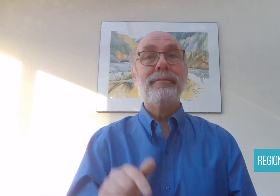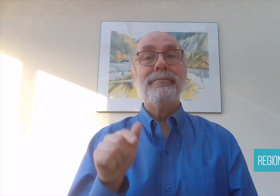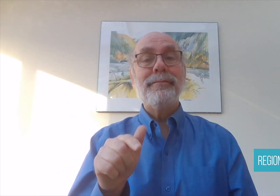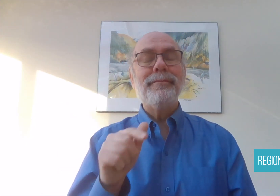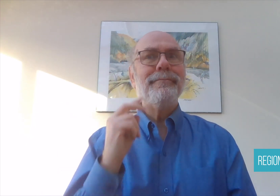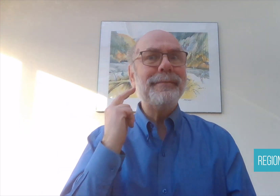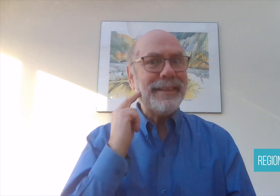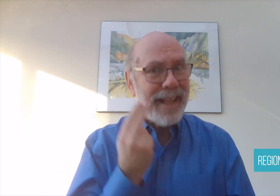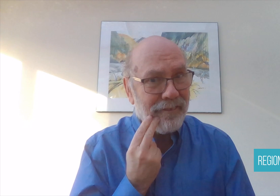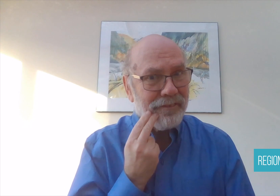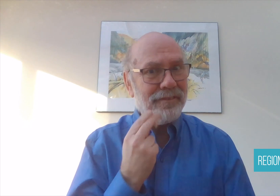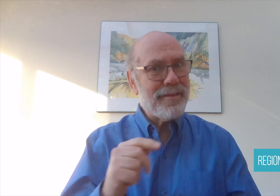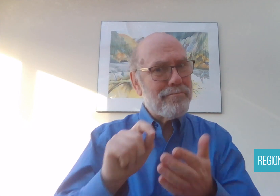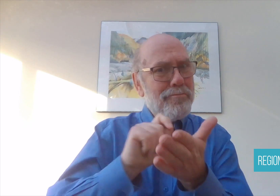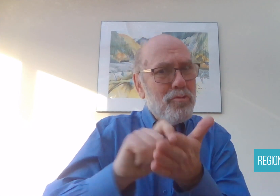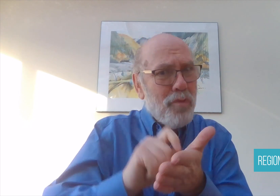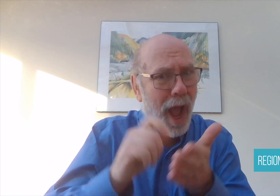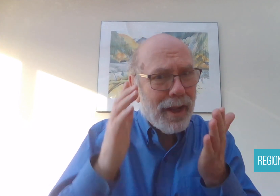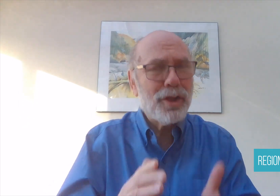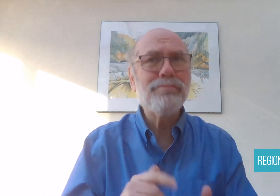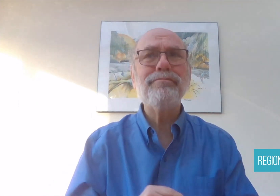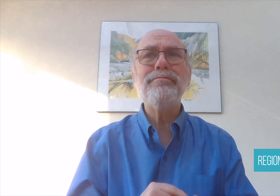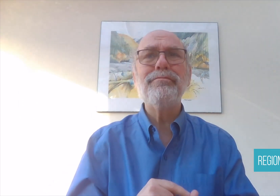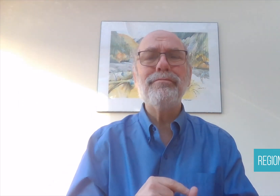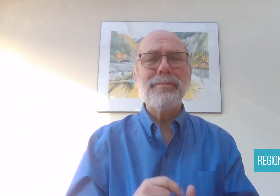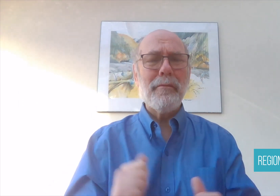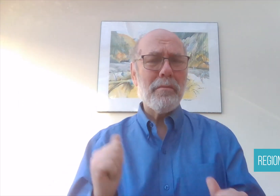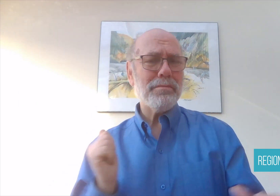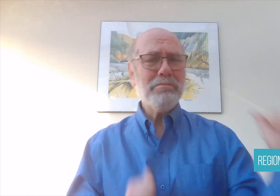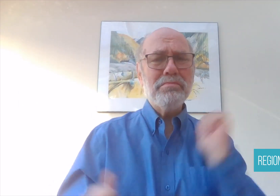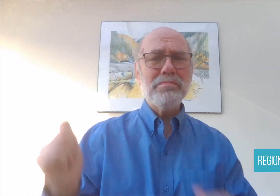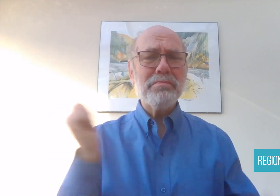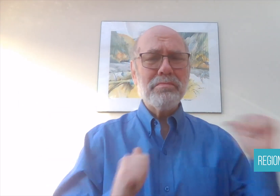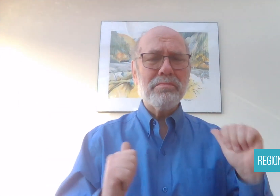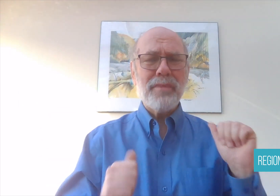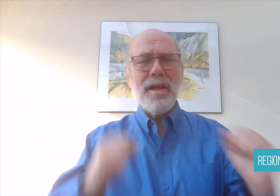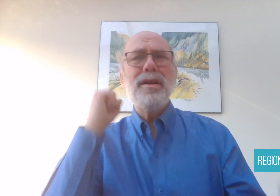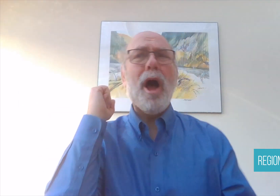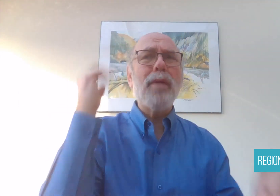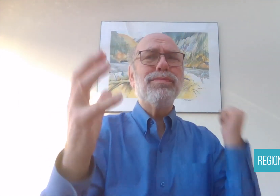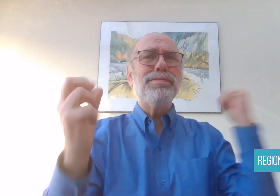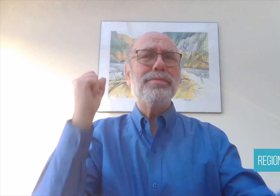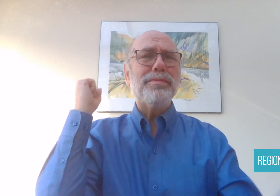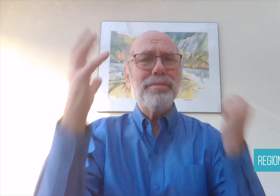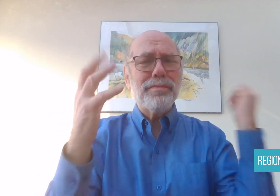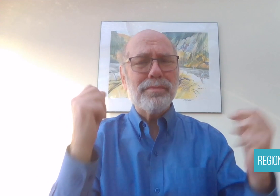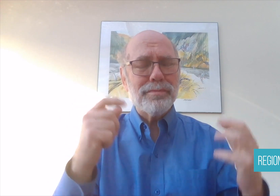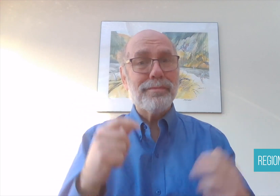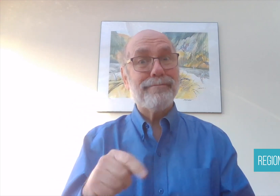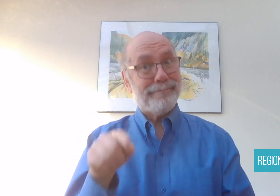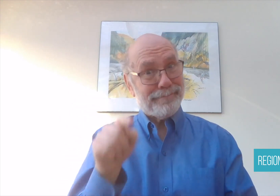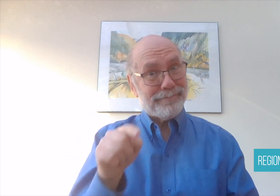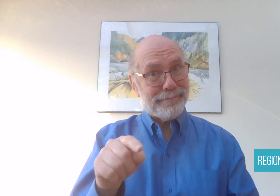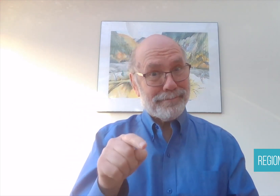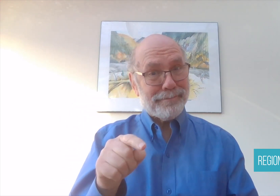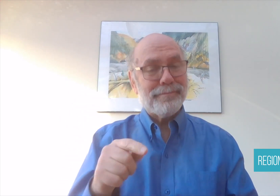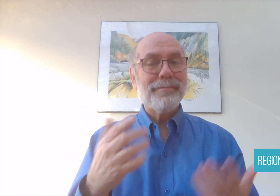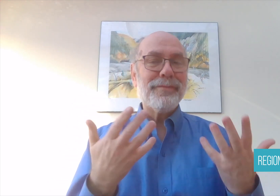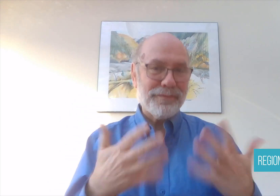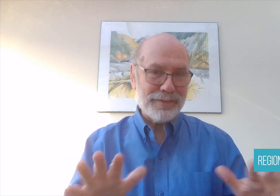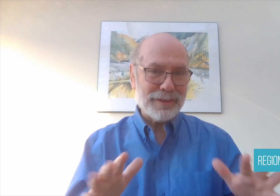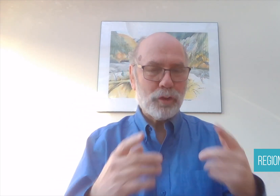and a Deaf writer, rapper and performer.